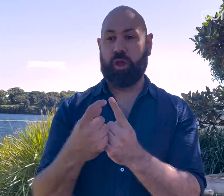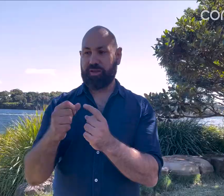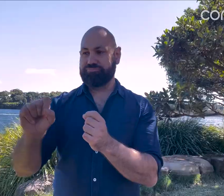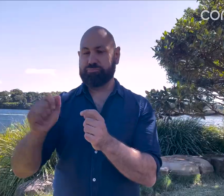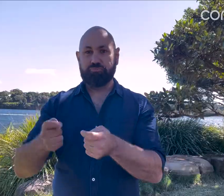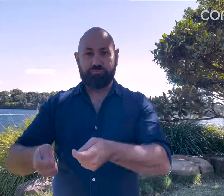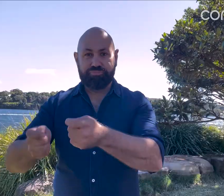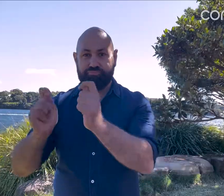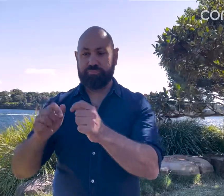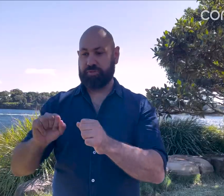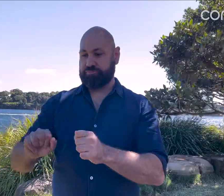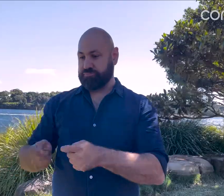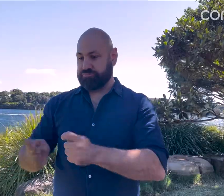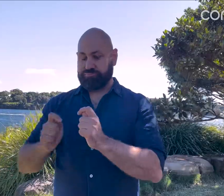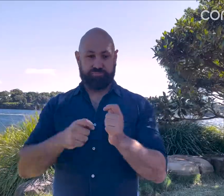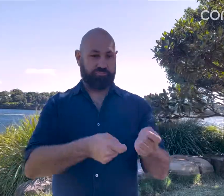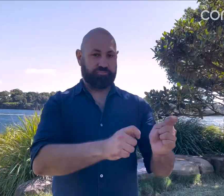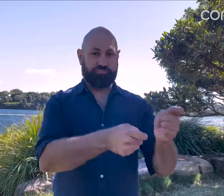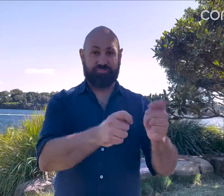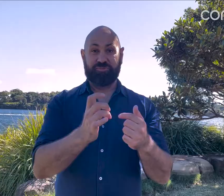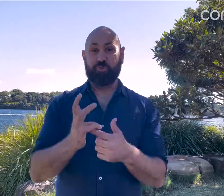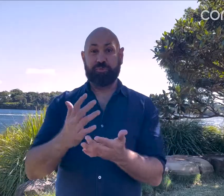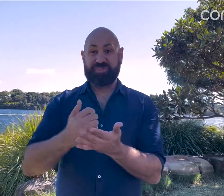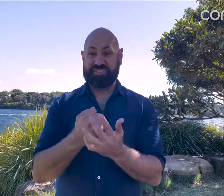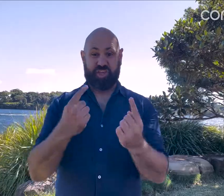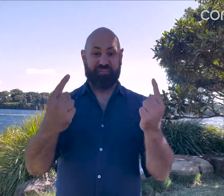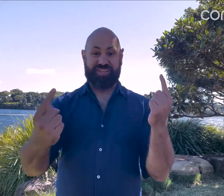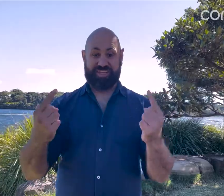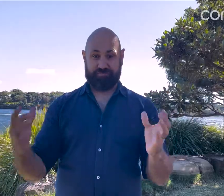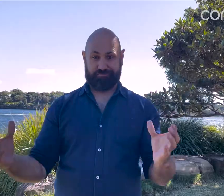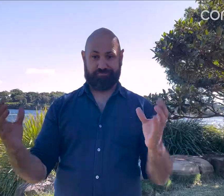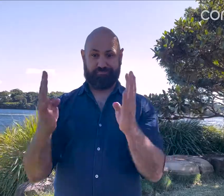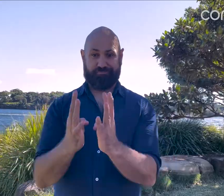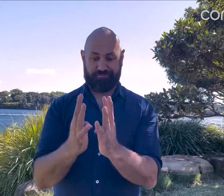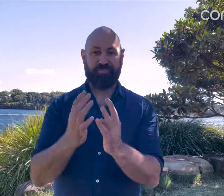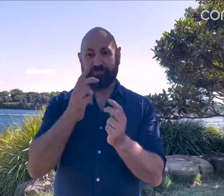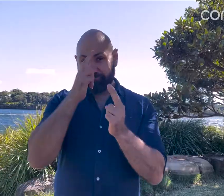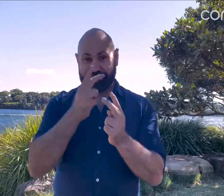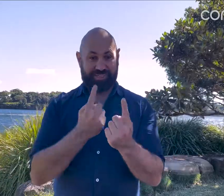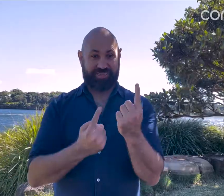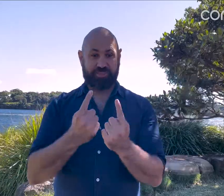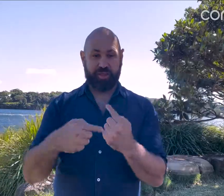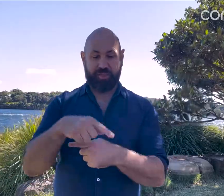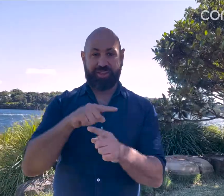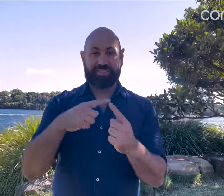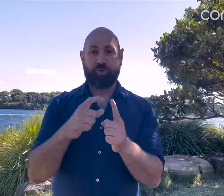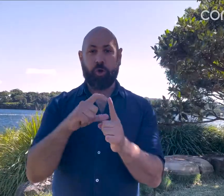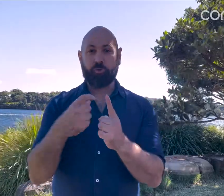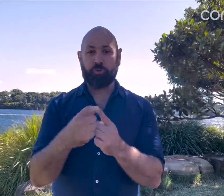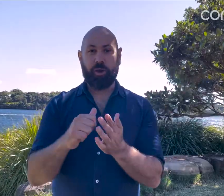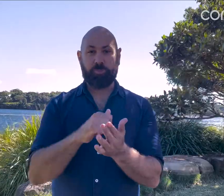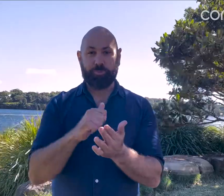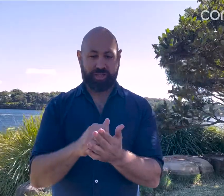and to preserve their identities they need to respect their cultural differences and similarities appropriately.